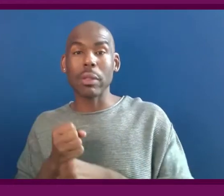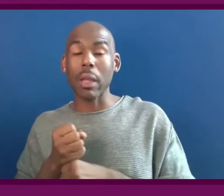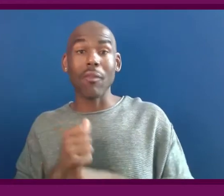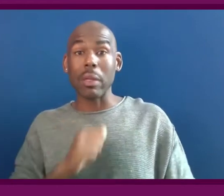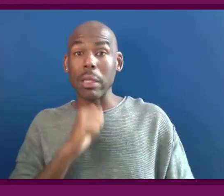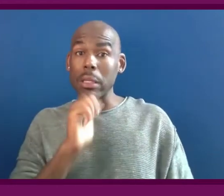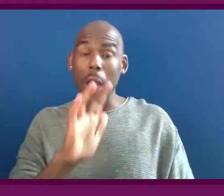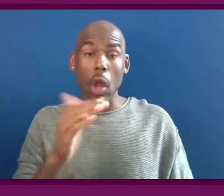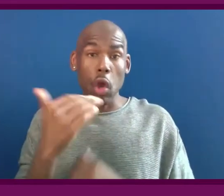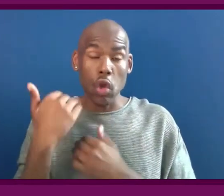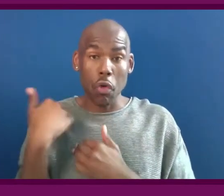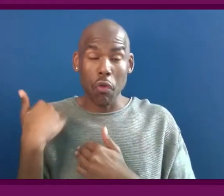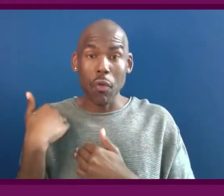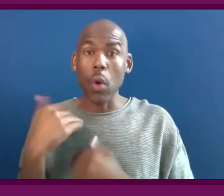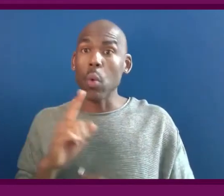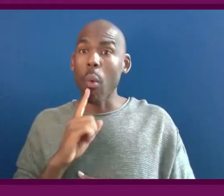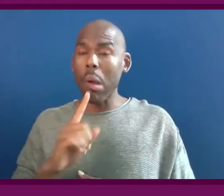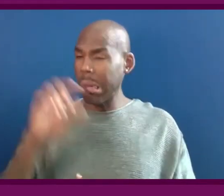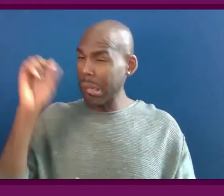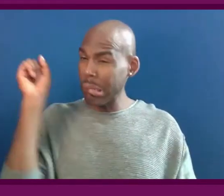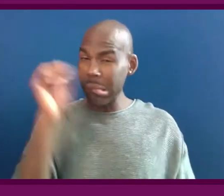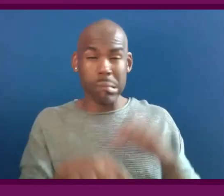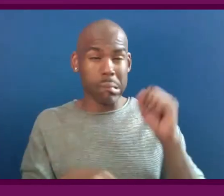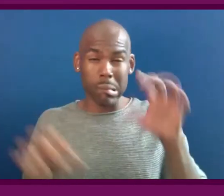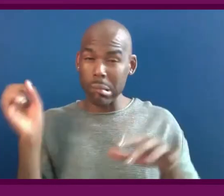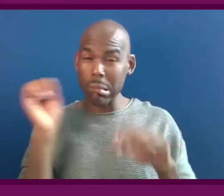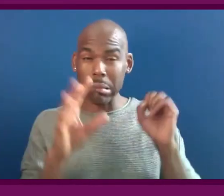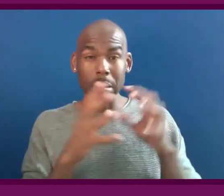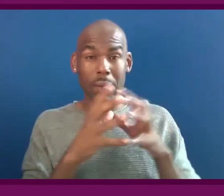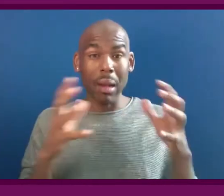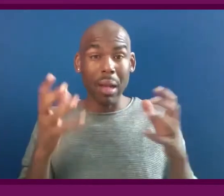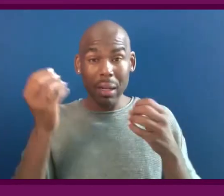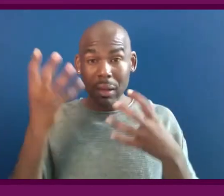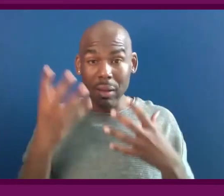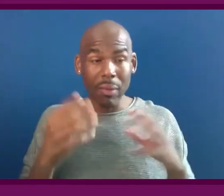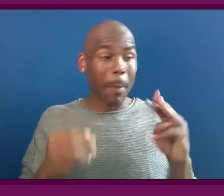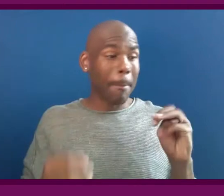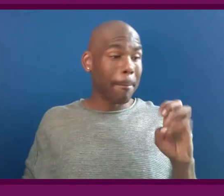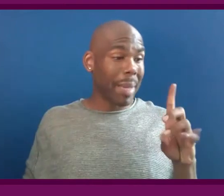You are being bombarded with so many pieces of information from the media, from friends,